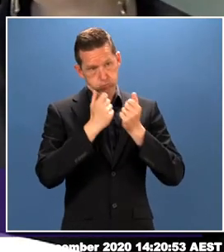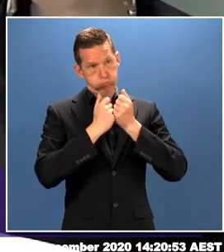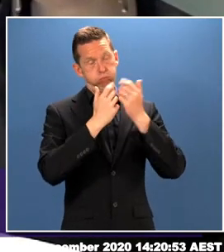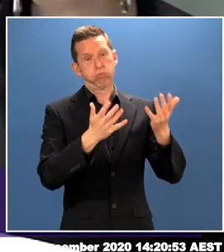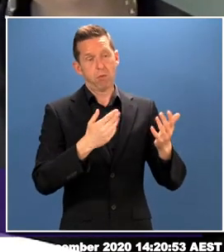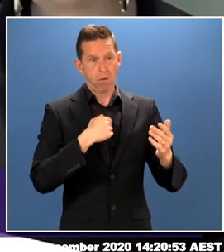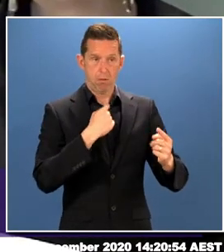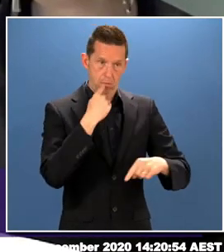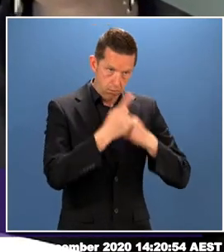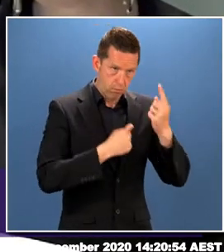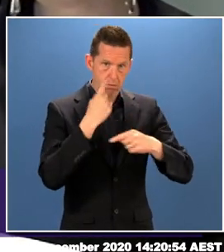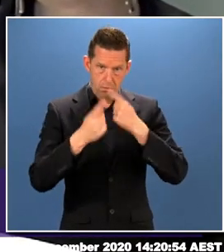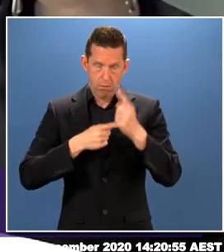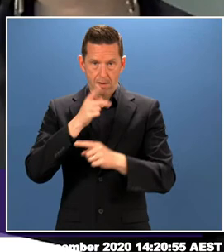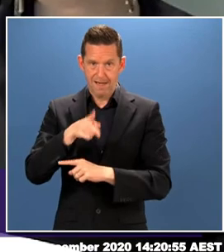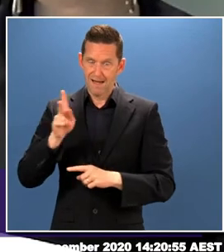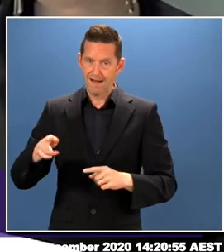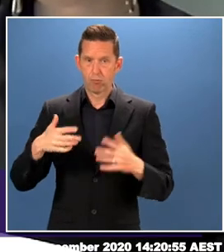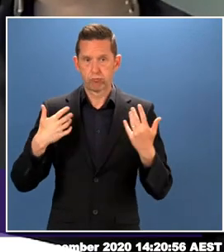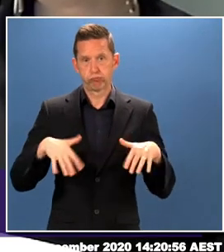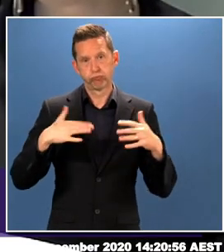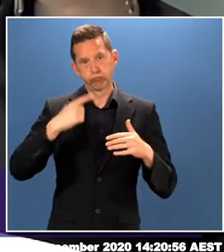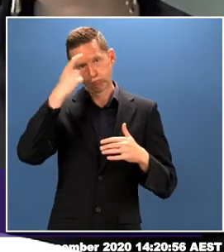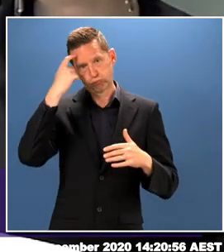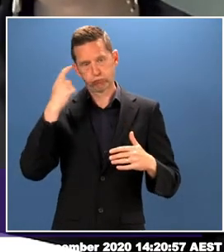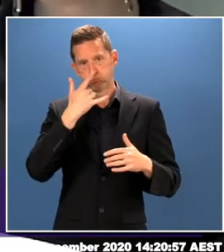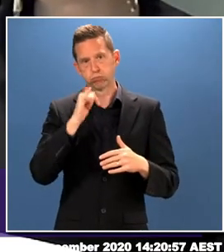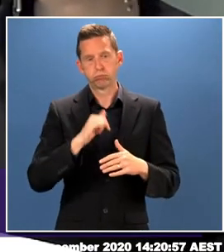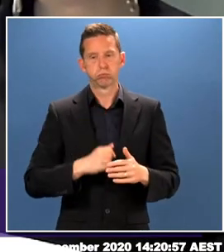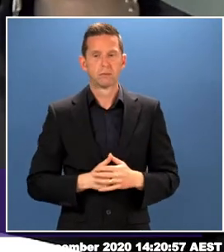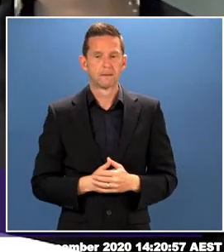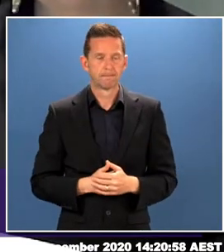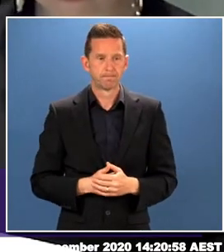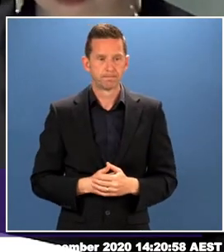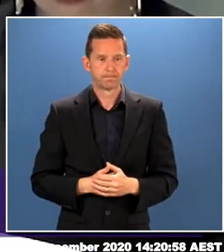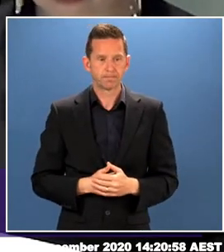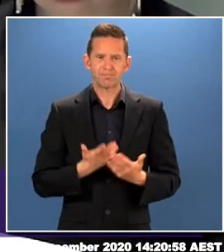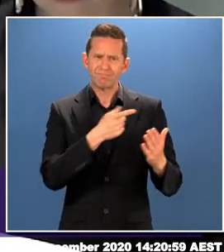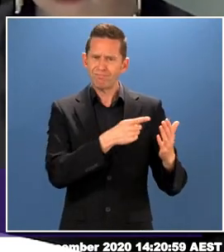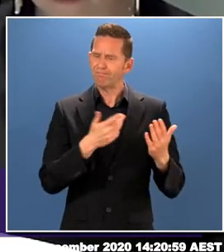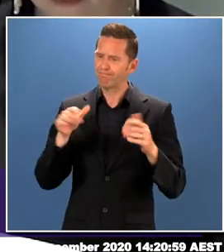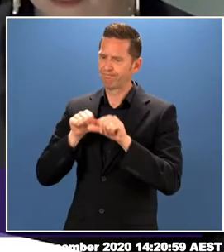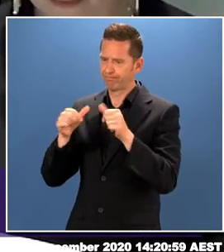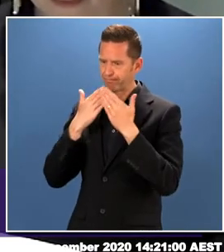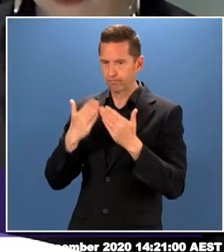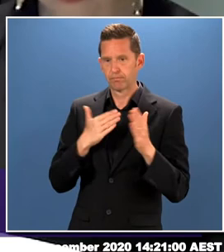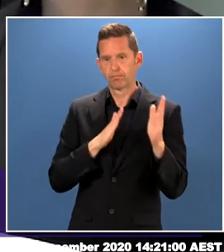this time and time again. Alright, I would like to move now if we can, to the Employable Q toolkit,